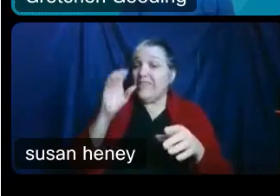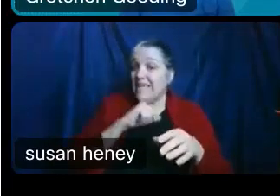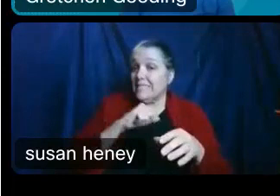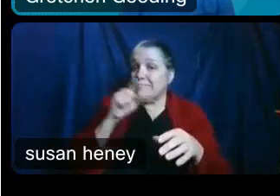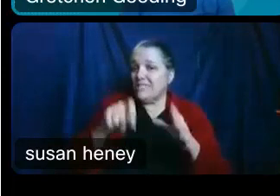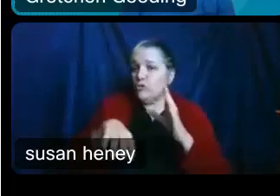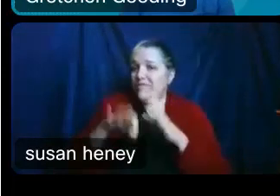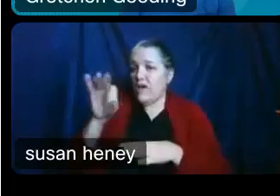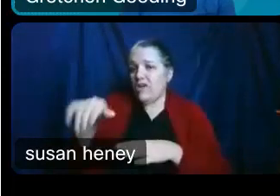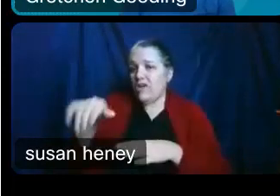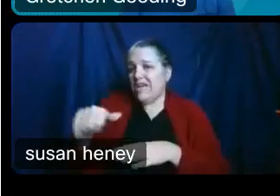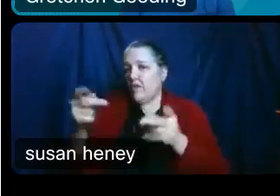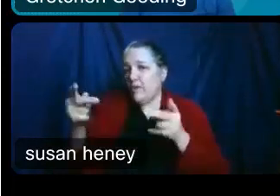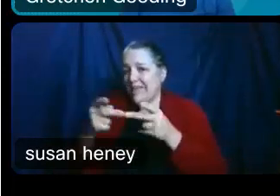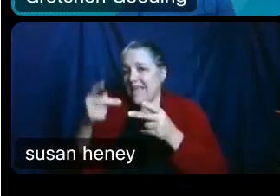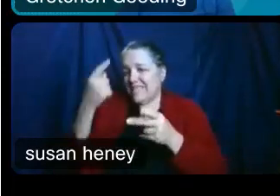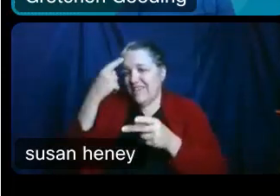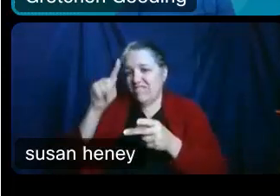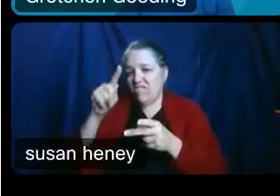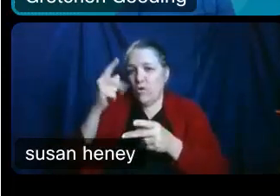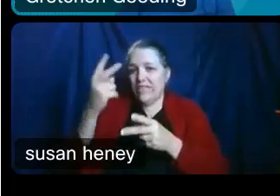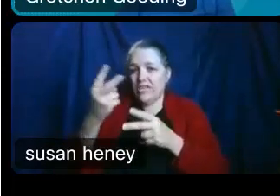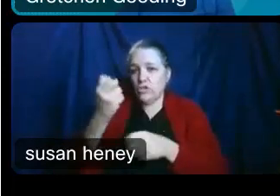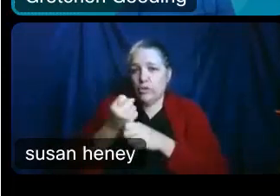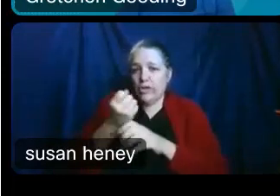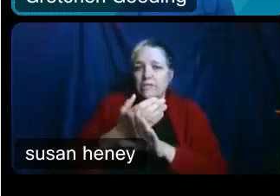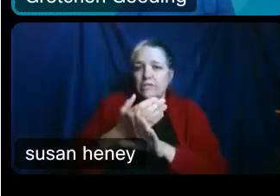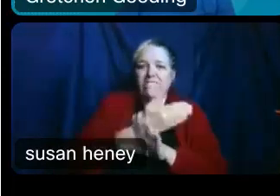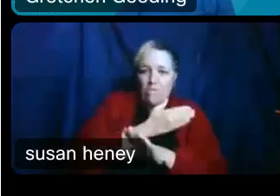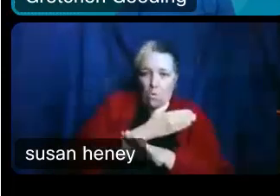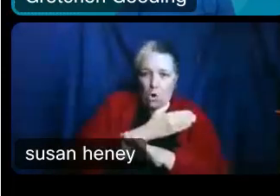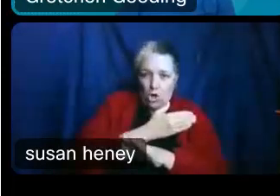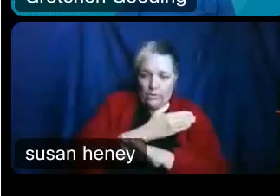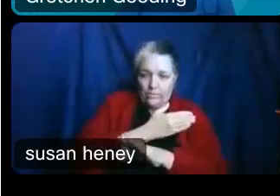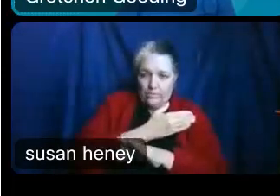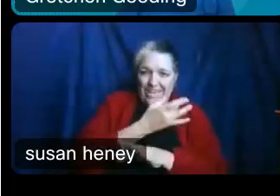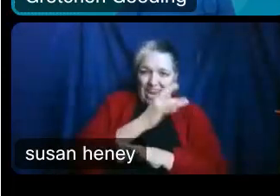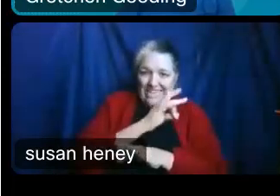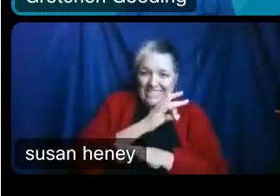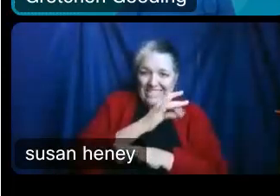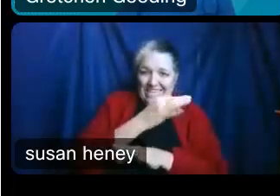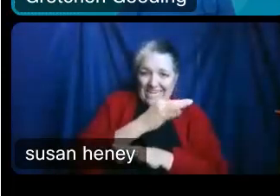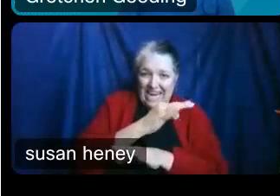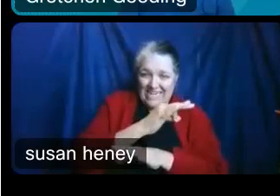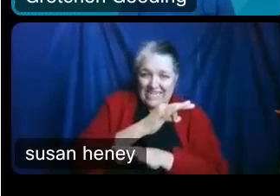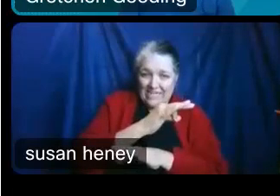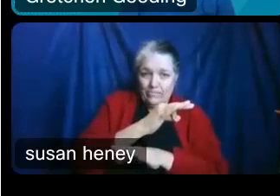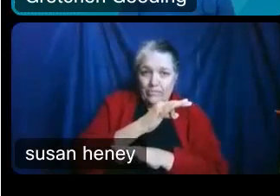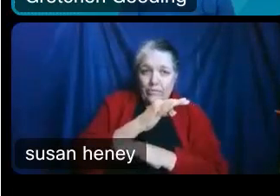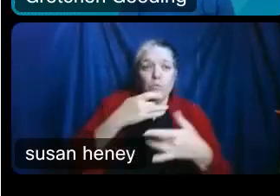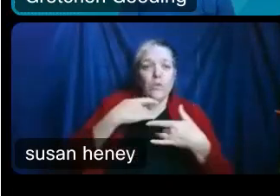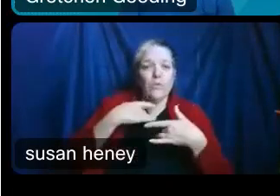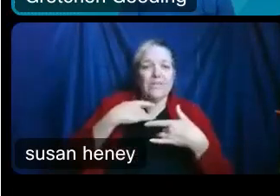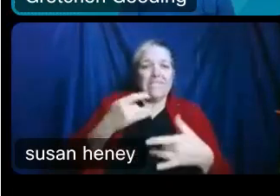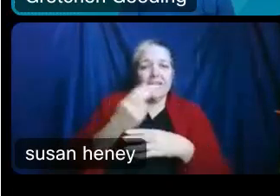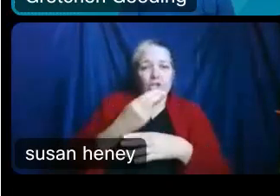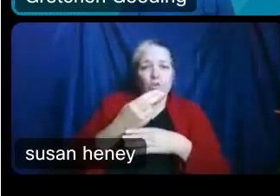for 2018 and 2019. Typically, we would use the intercensal estimates, which are 2010